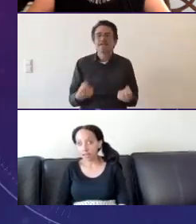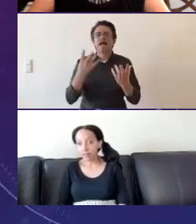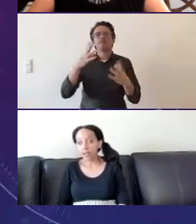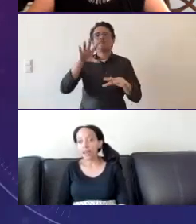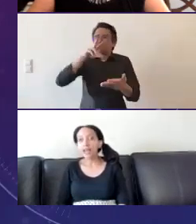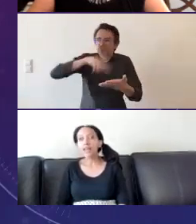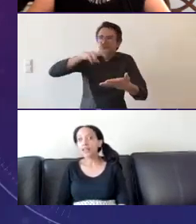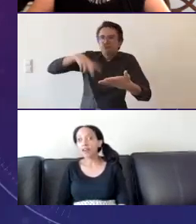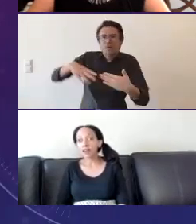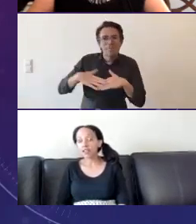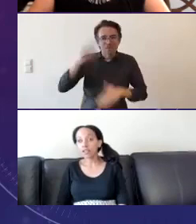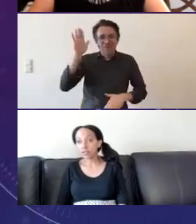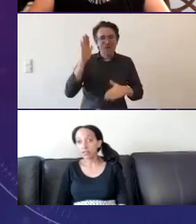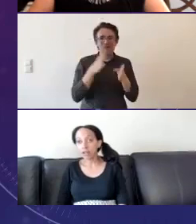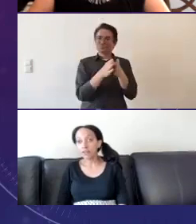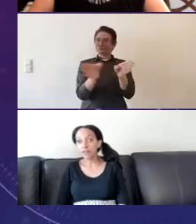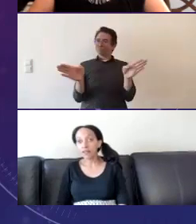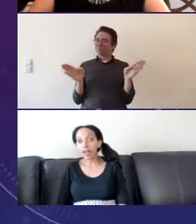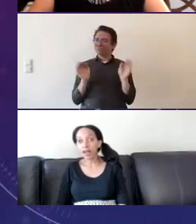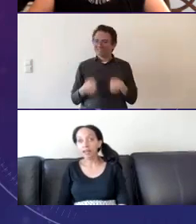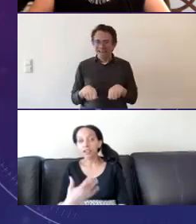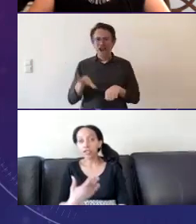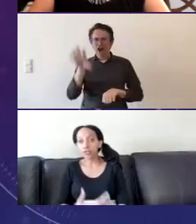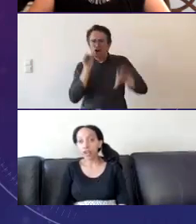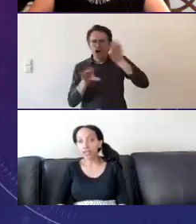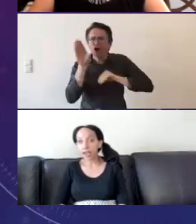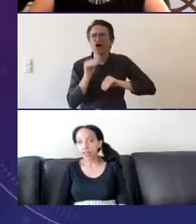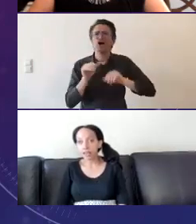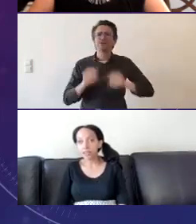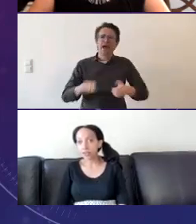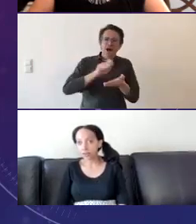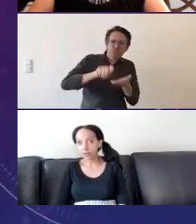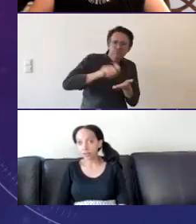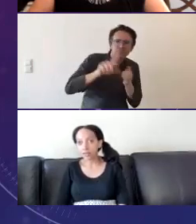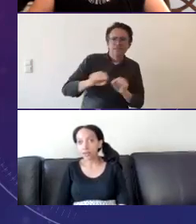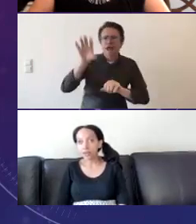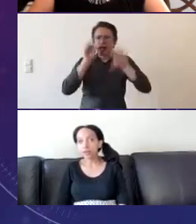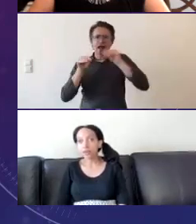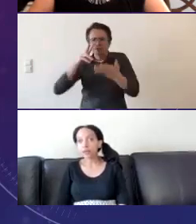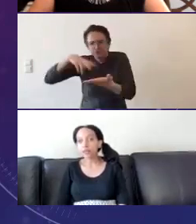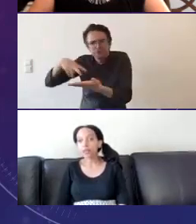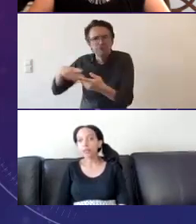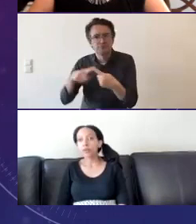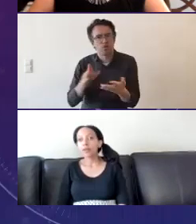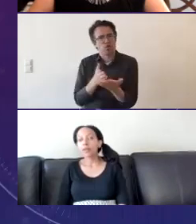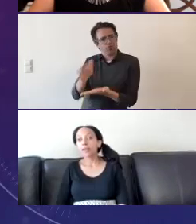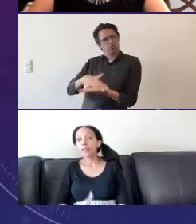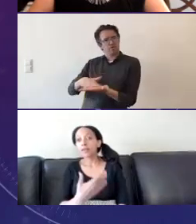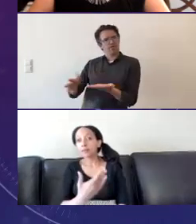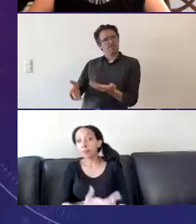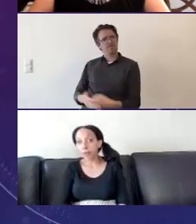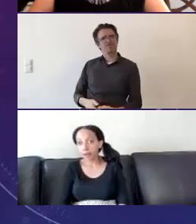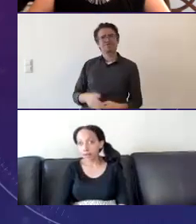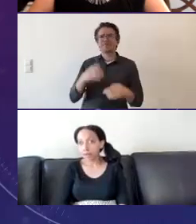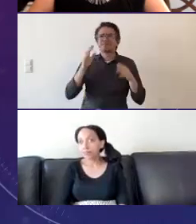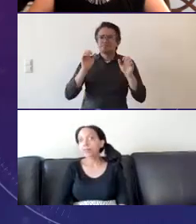that's hard to do if you've never had direct access to words through Braille